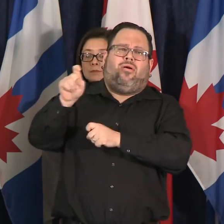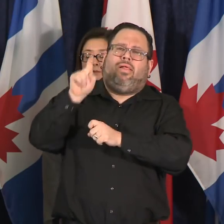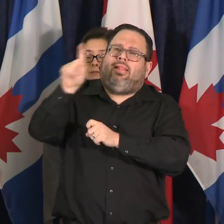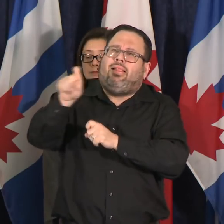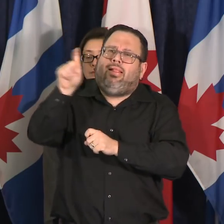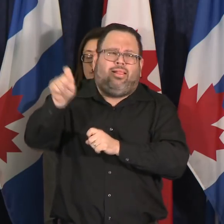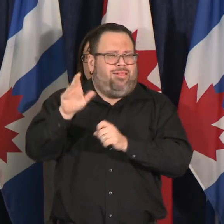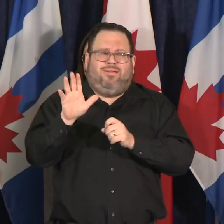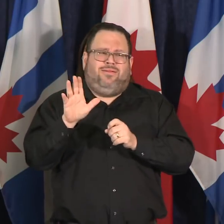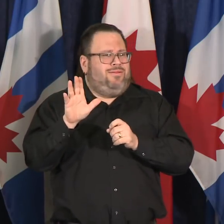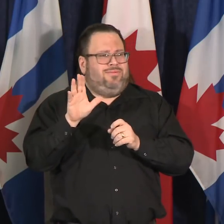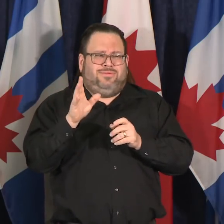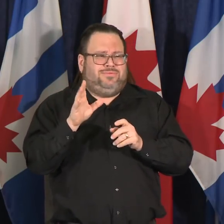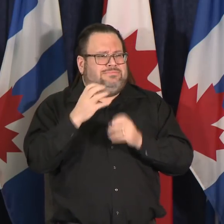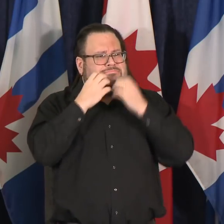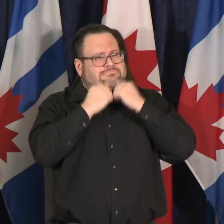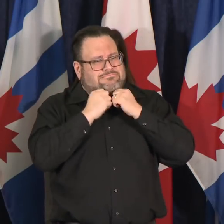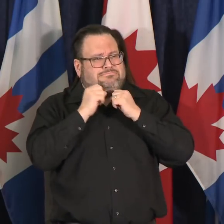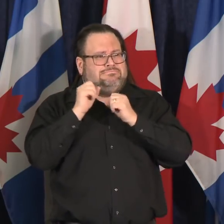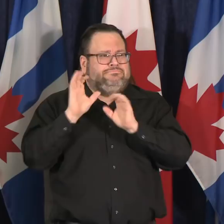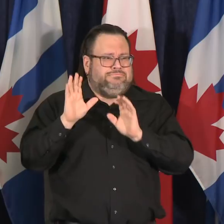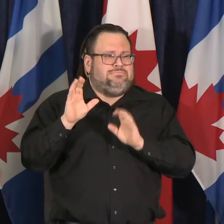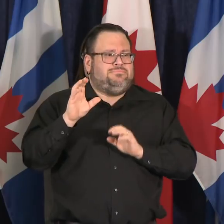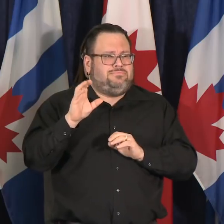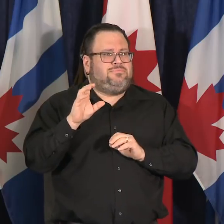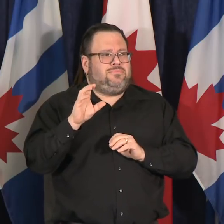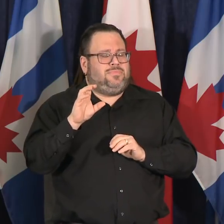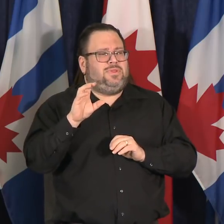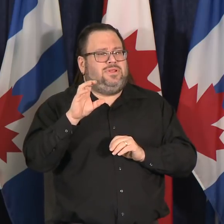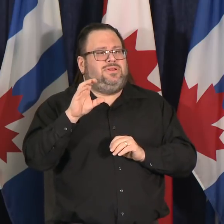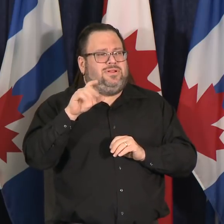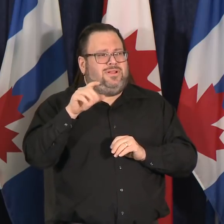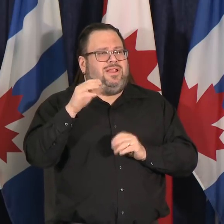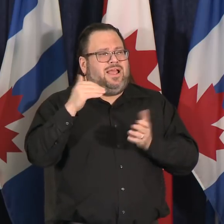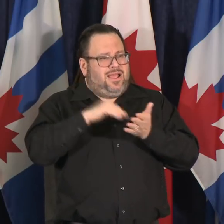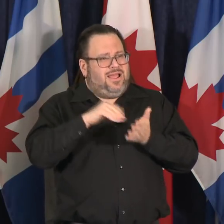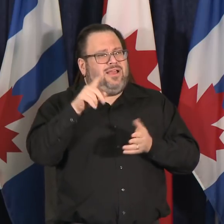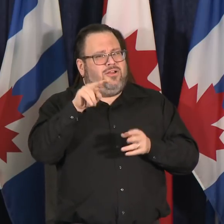everyone to make this your first point of access for reliable and credible